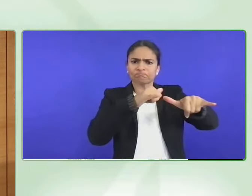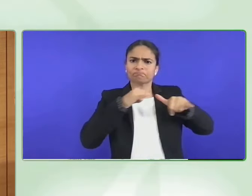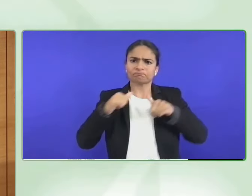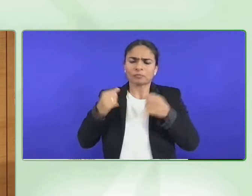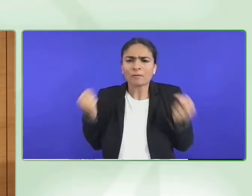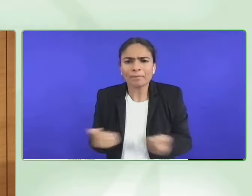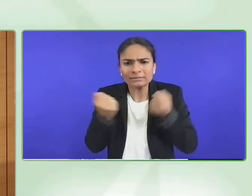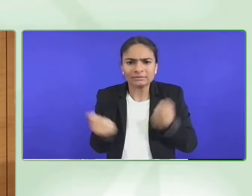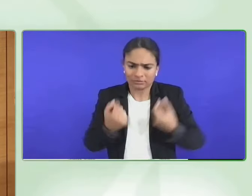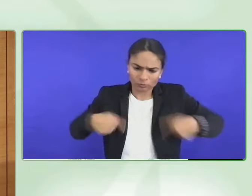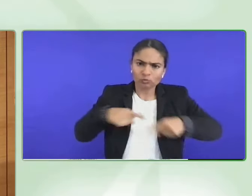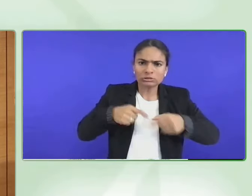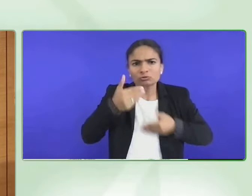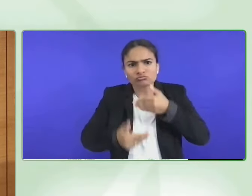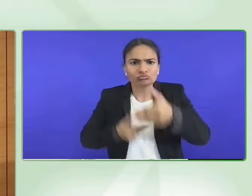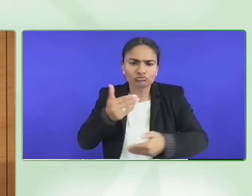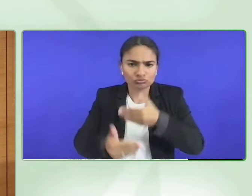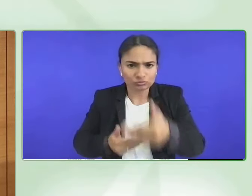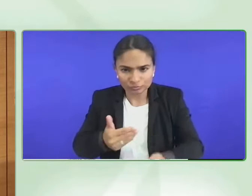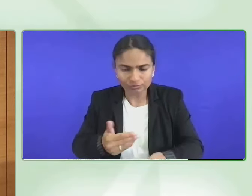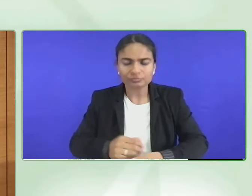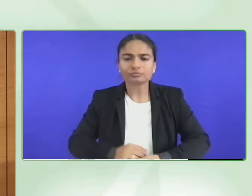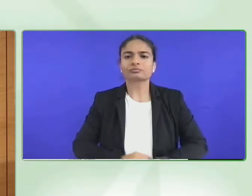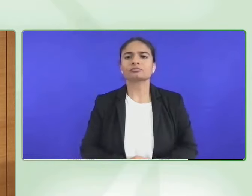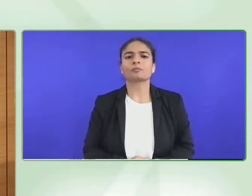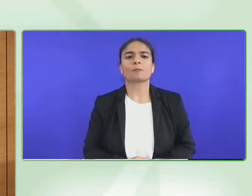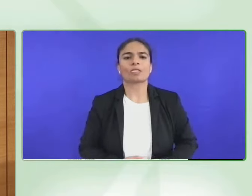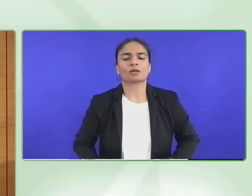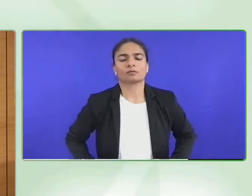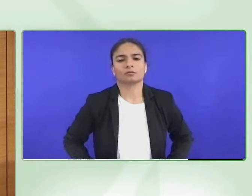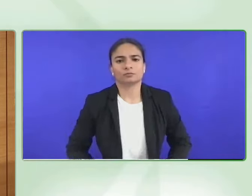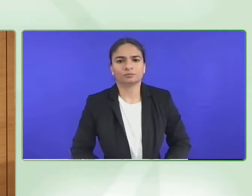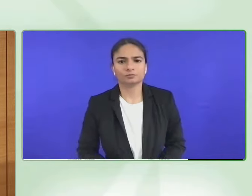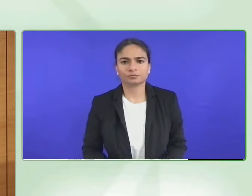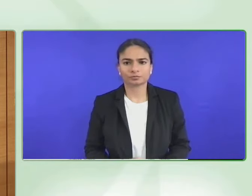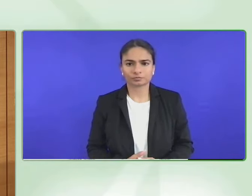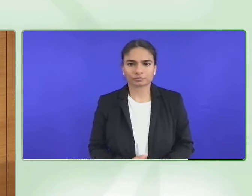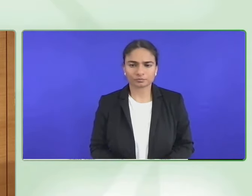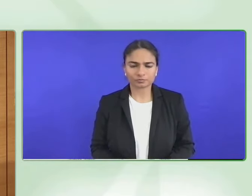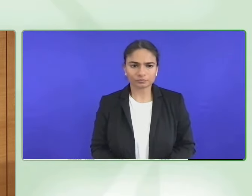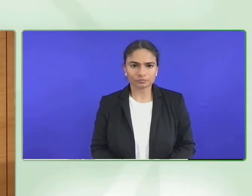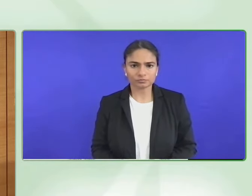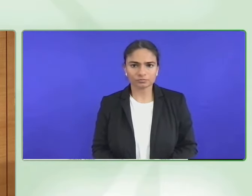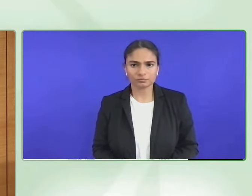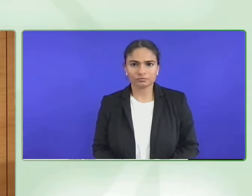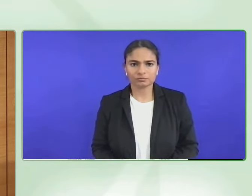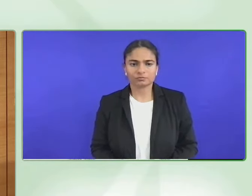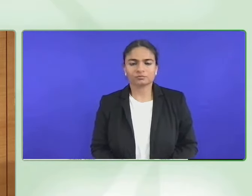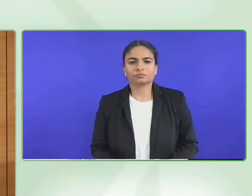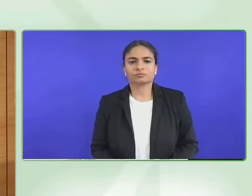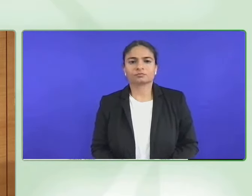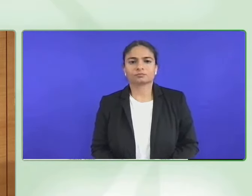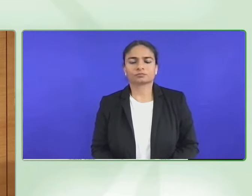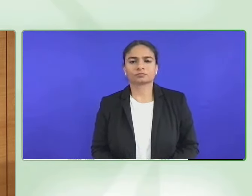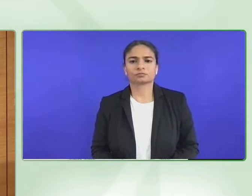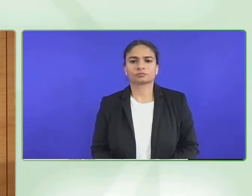not being engaged in the major companies as well. They contract with those organisations.